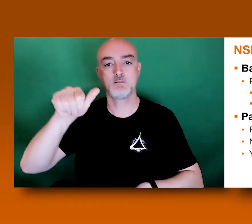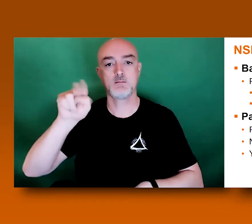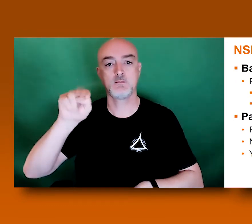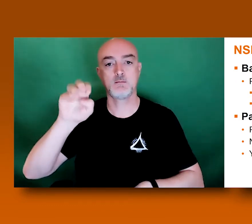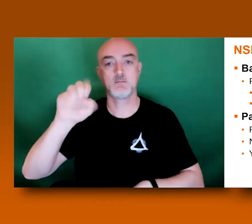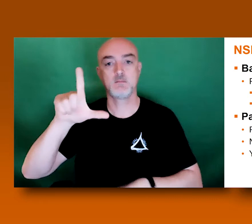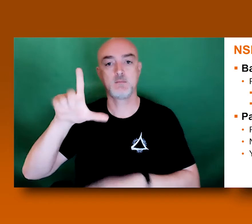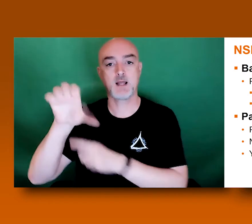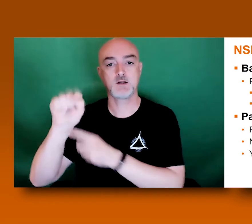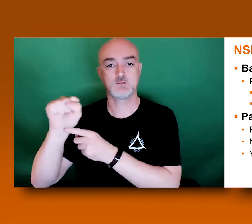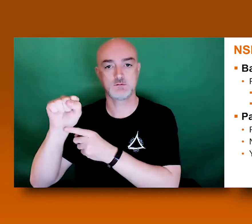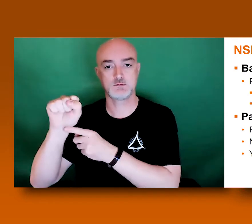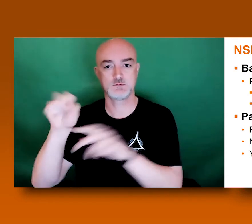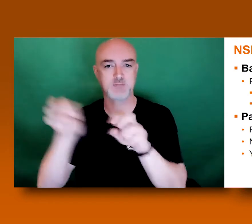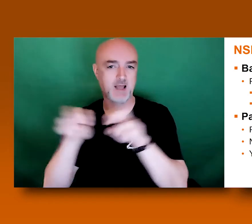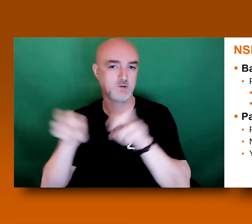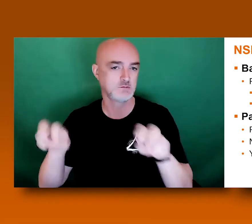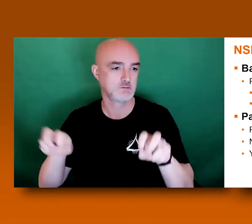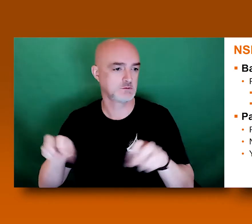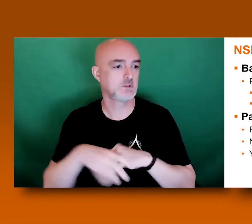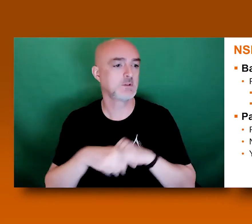where we do actually call them review panels.